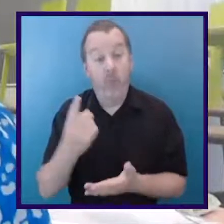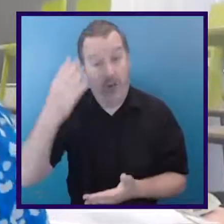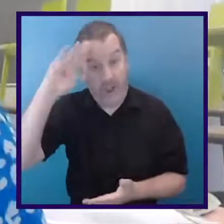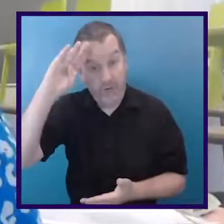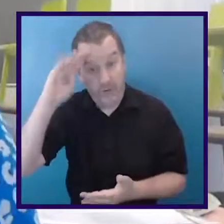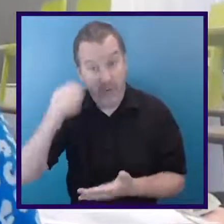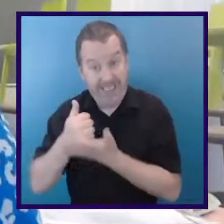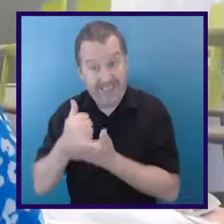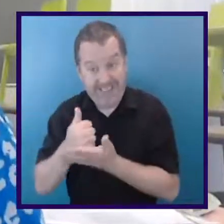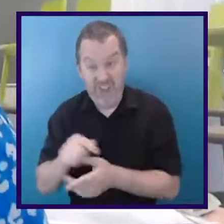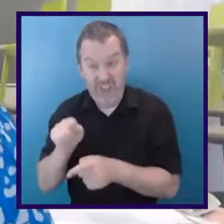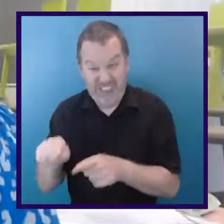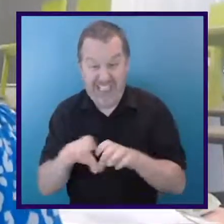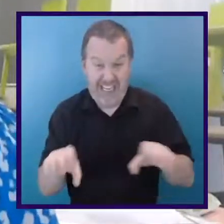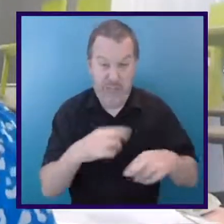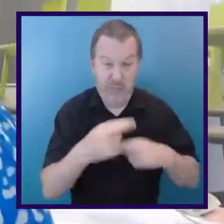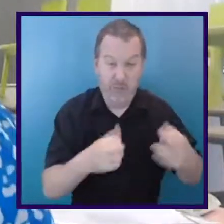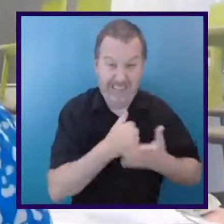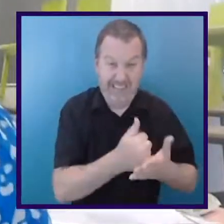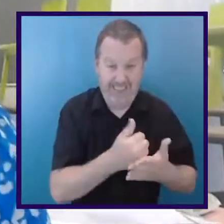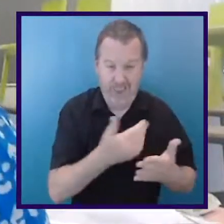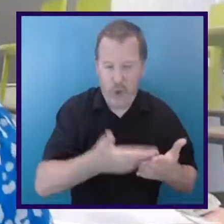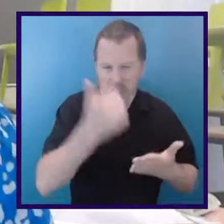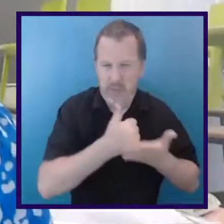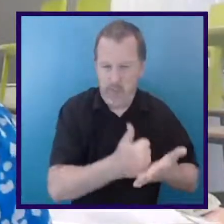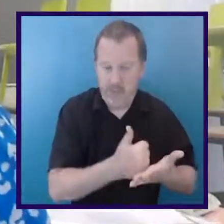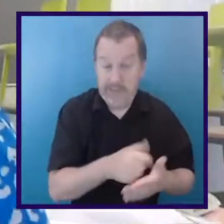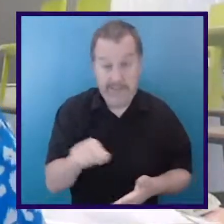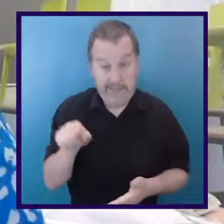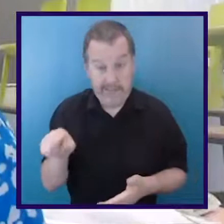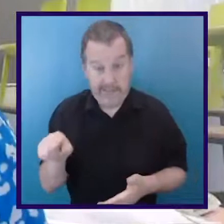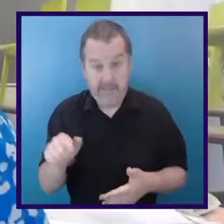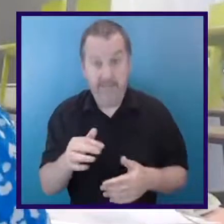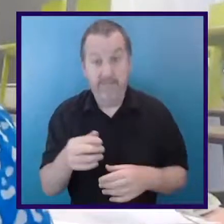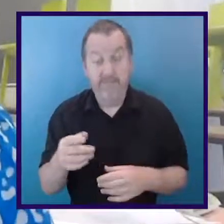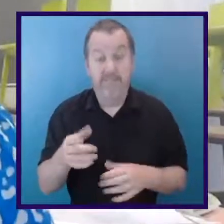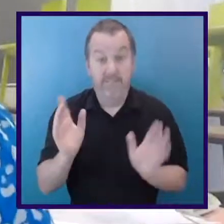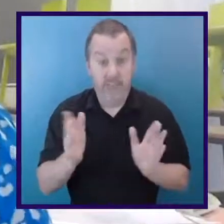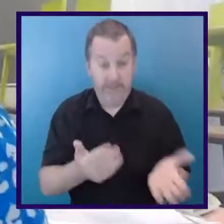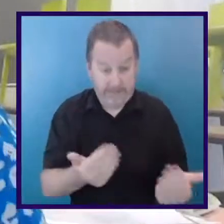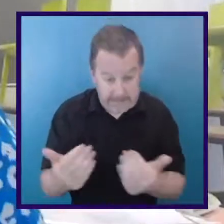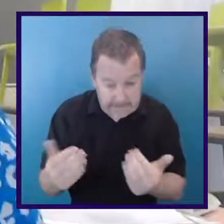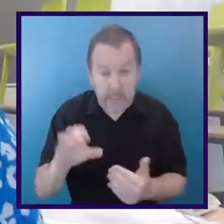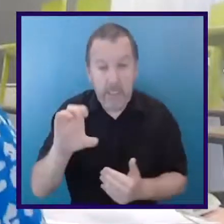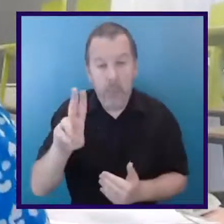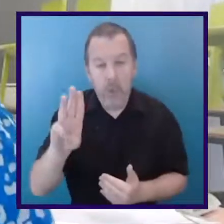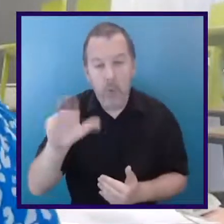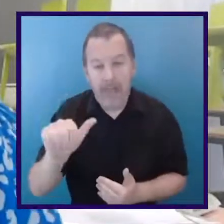Our Irish assistant is also a classroom assistant in learning supports, and he has taken a few of the students to the Cúpla Focal awards.